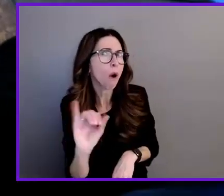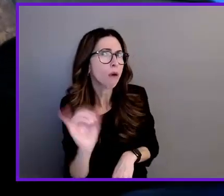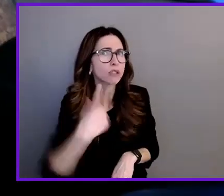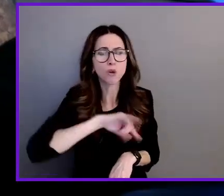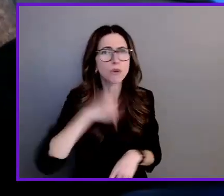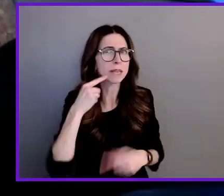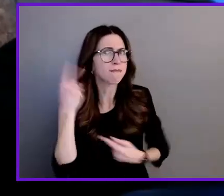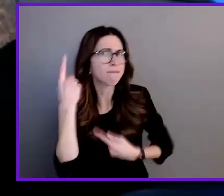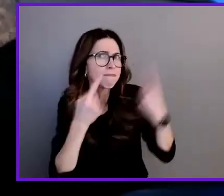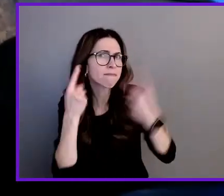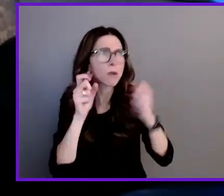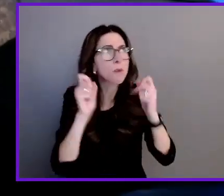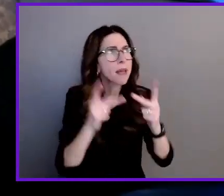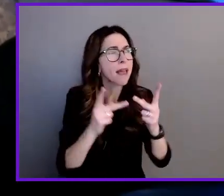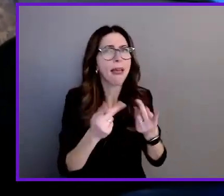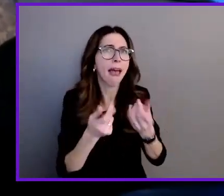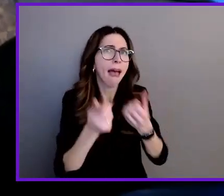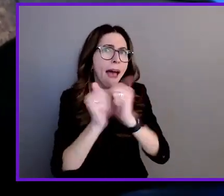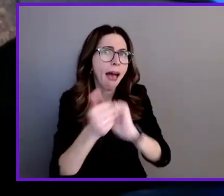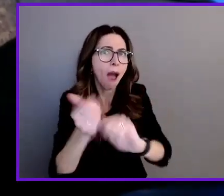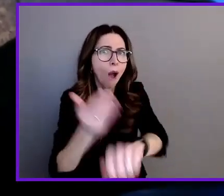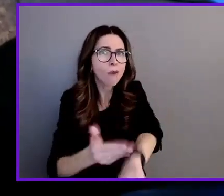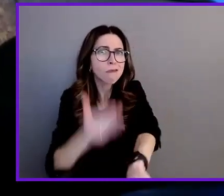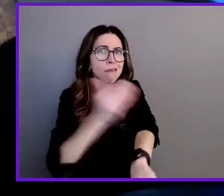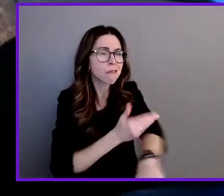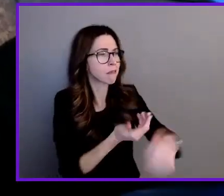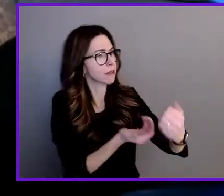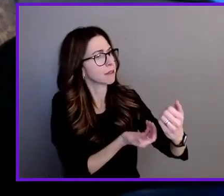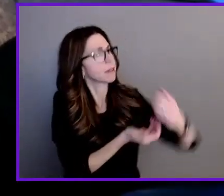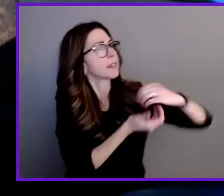collaborate around the business model of agents and managers in the country.